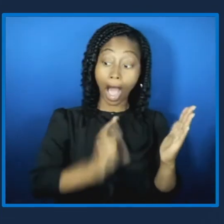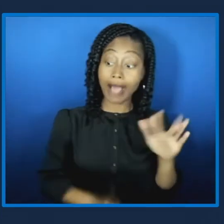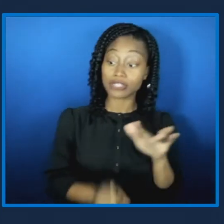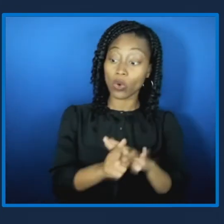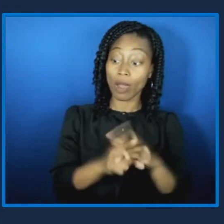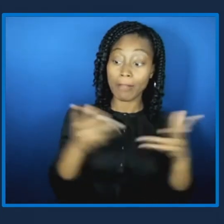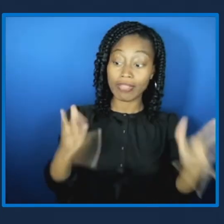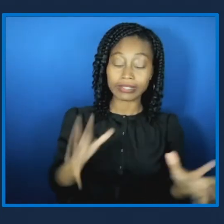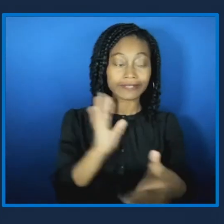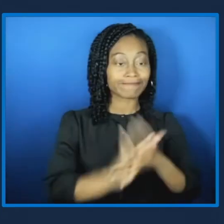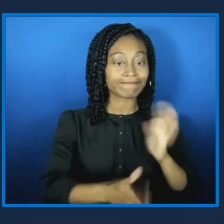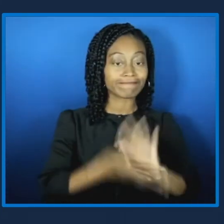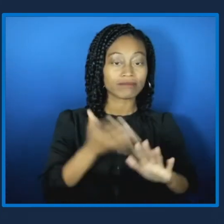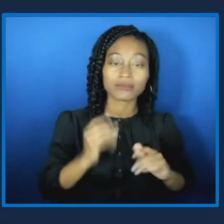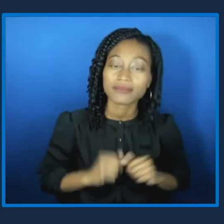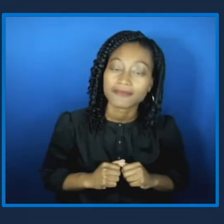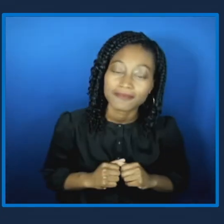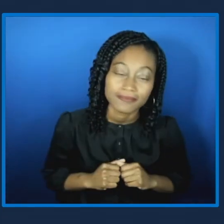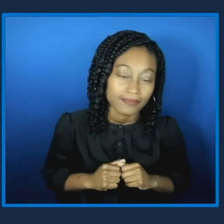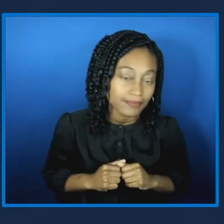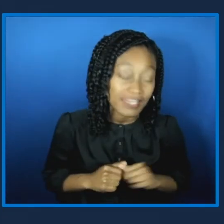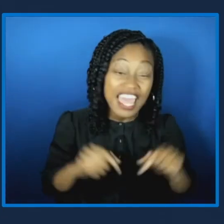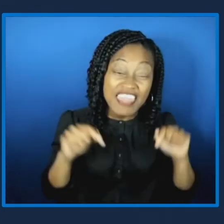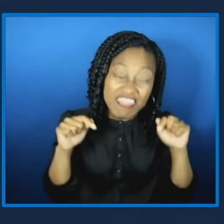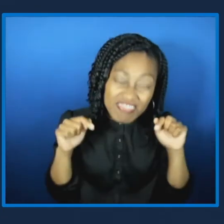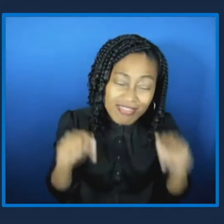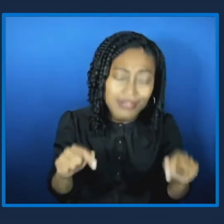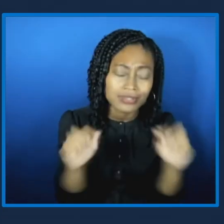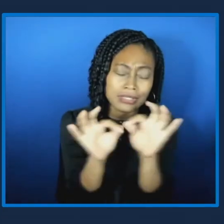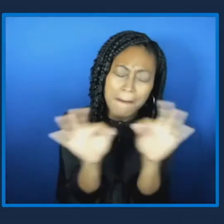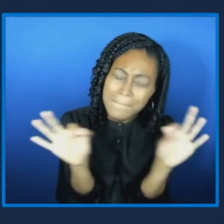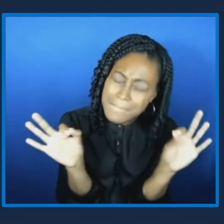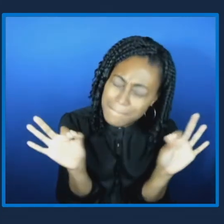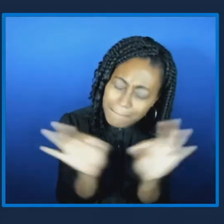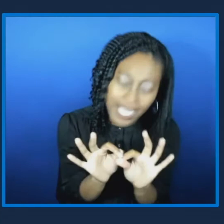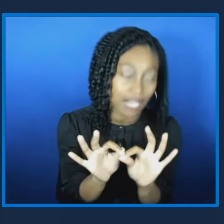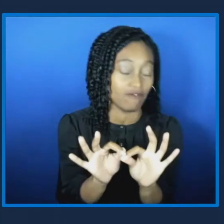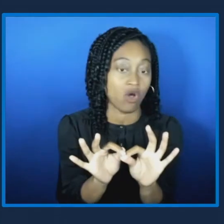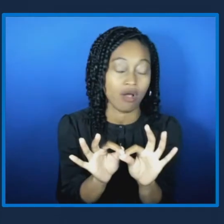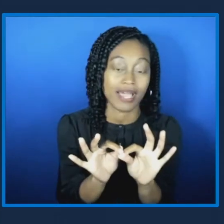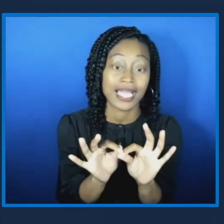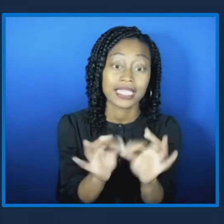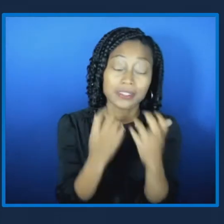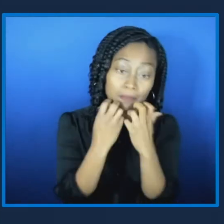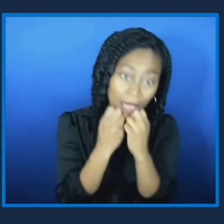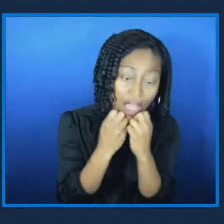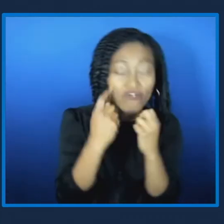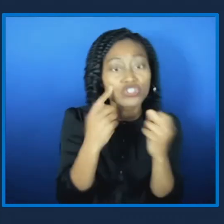This is meaningful. This matters to so many people. And for the disabled people in the audience who are watching